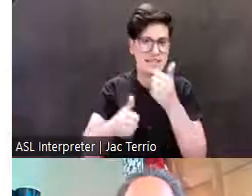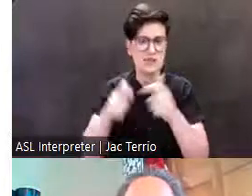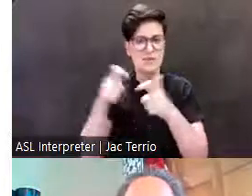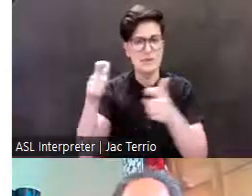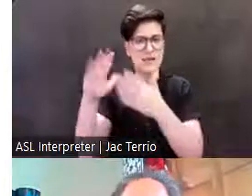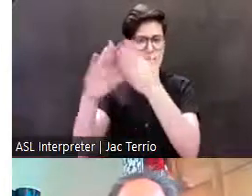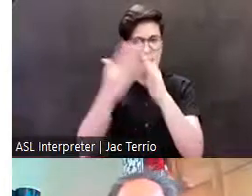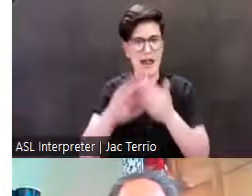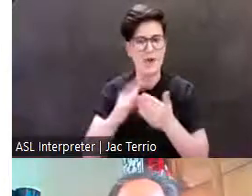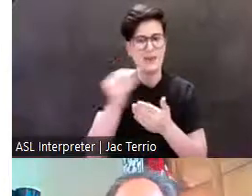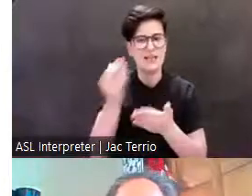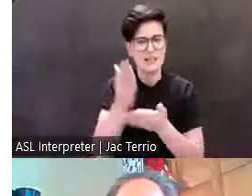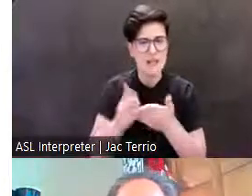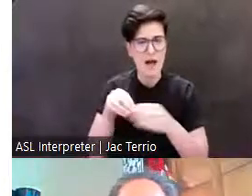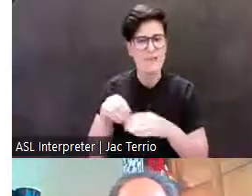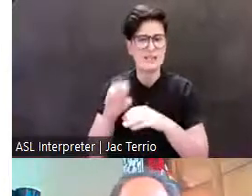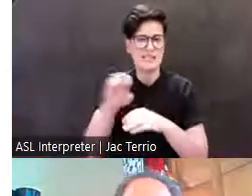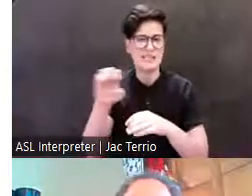some possibly up in the Northwest.